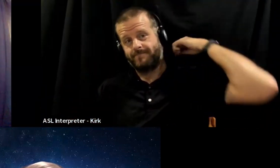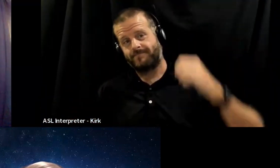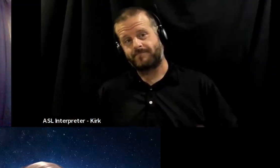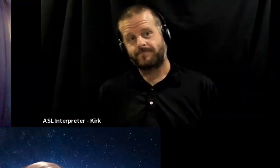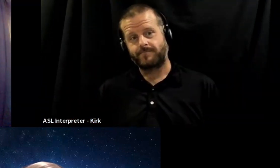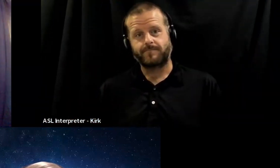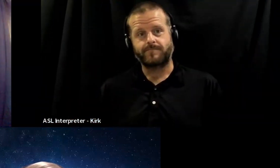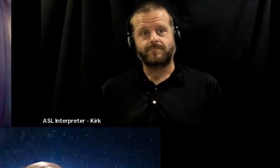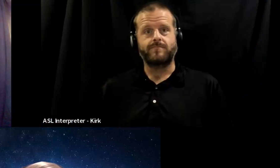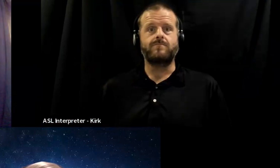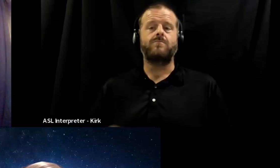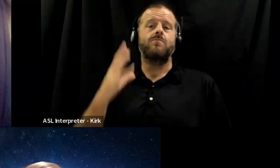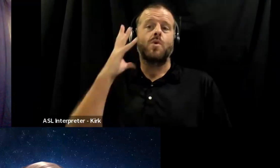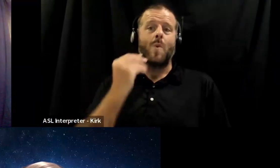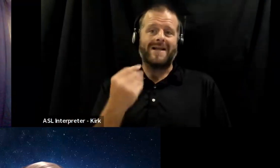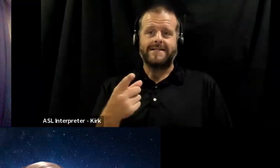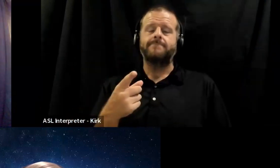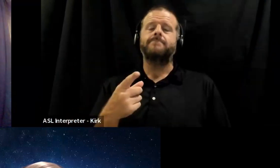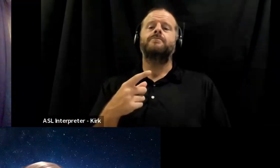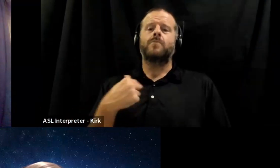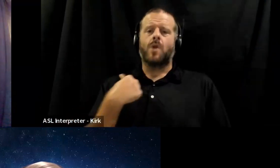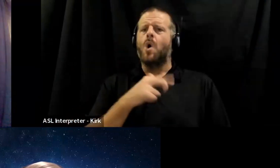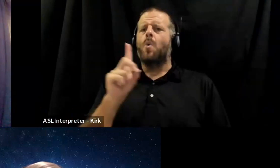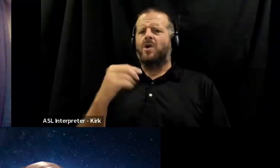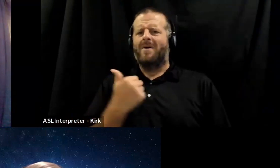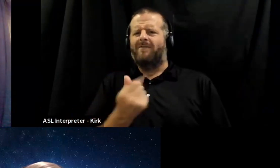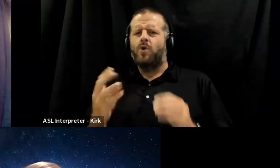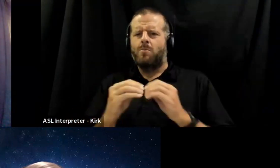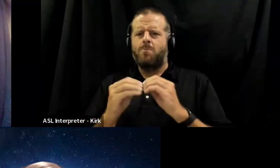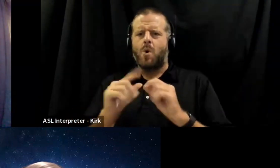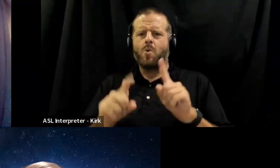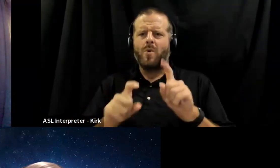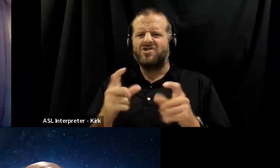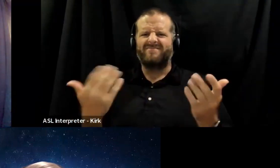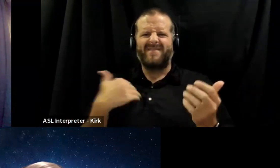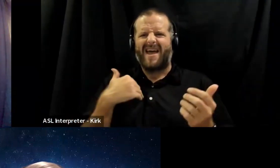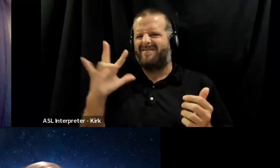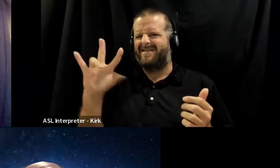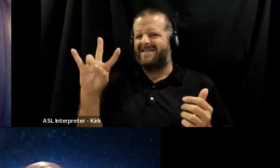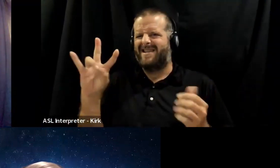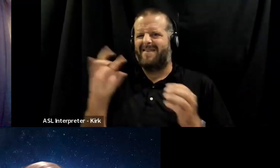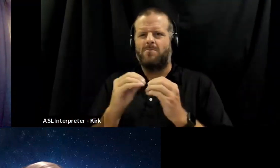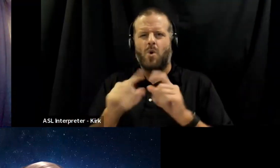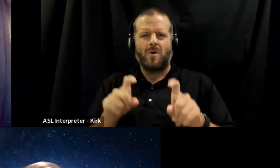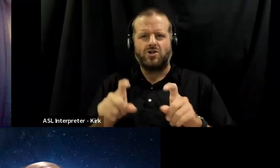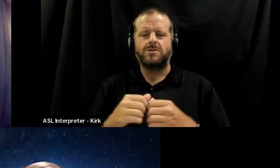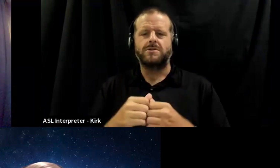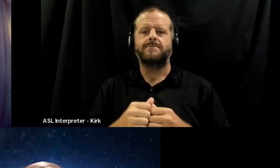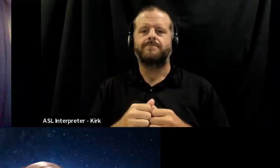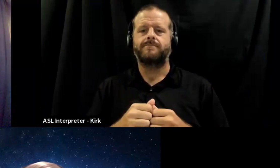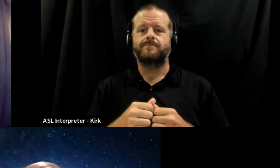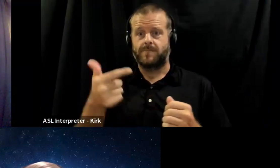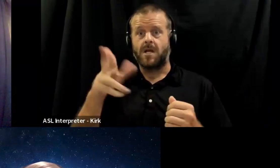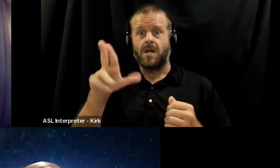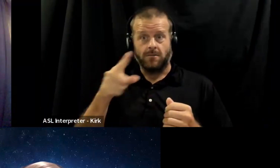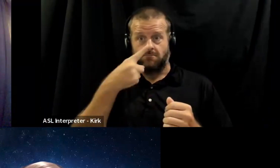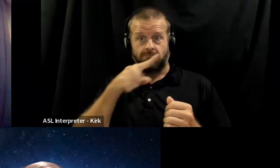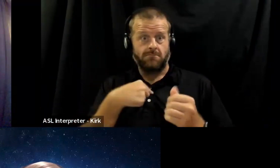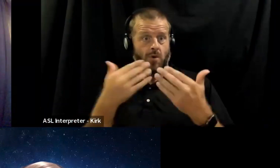And this is Wendy. We do have a few more questions. We have about seven more. , Gus, is it okay if I read the questions?